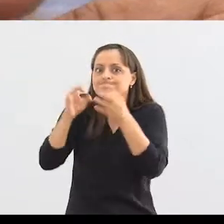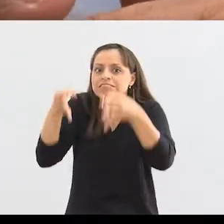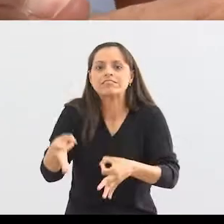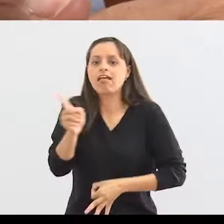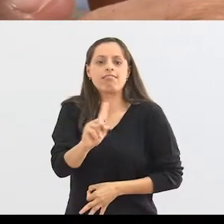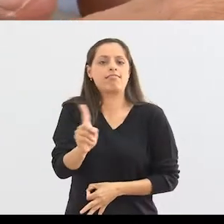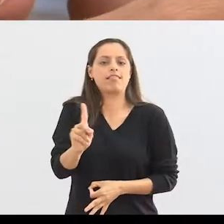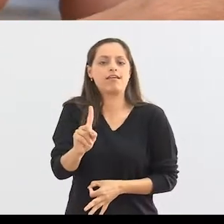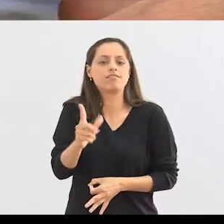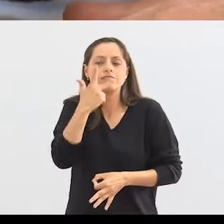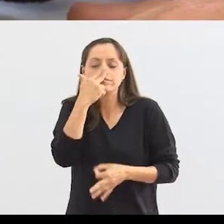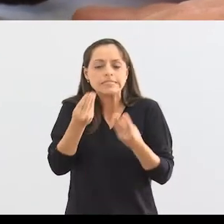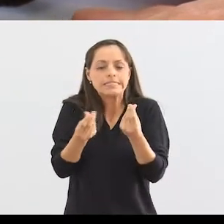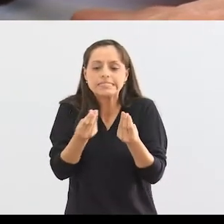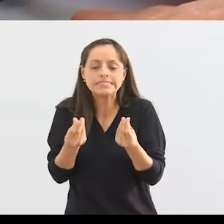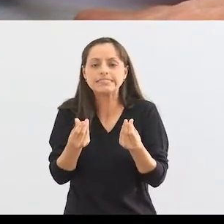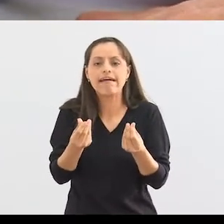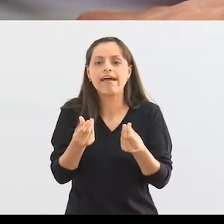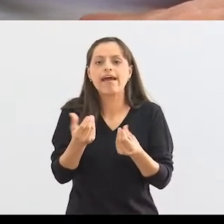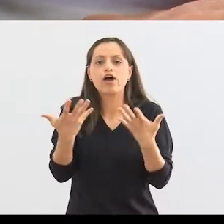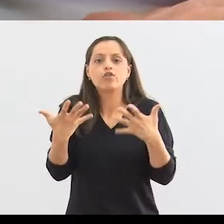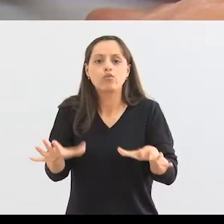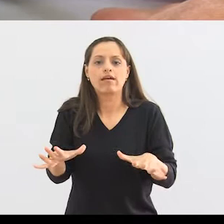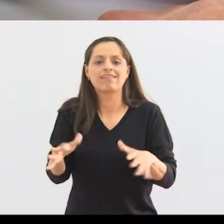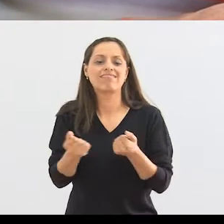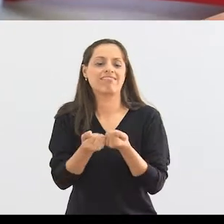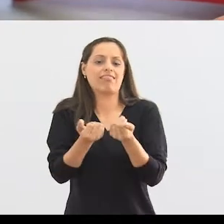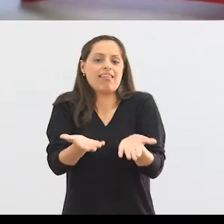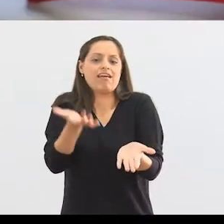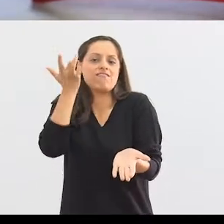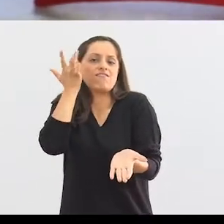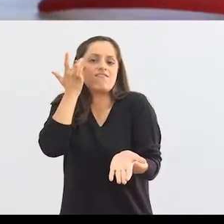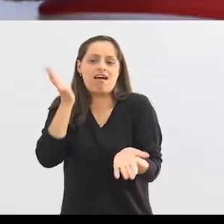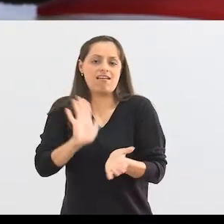He even sent an email to that student. He talked to her and, in the first day at class,